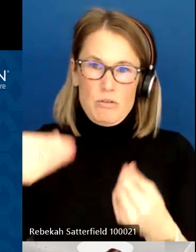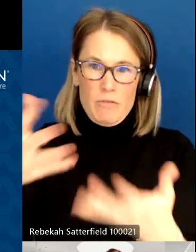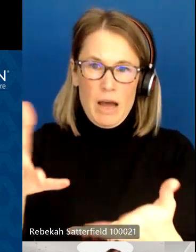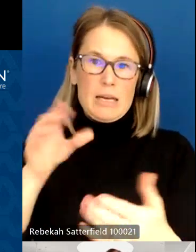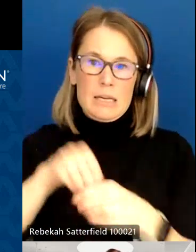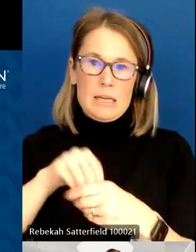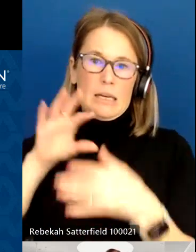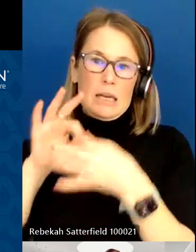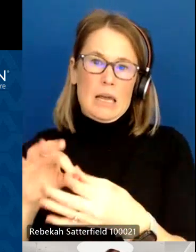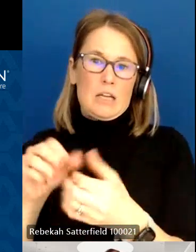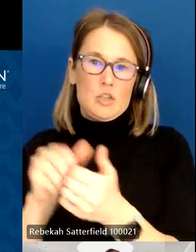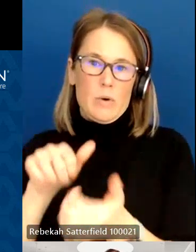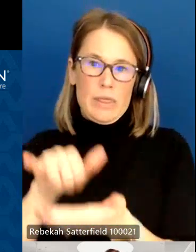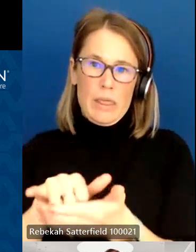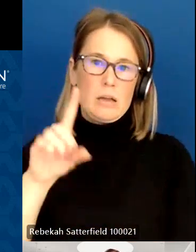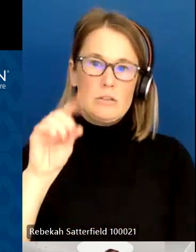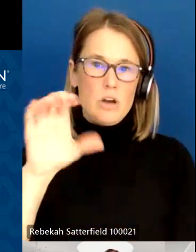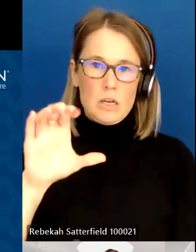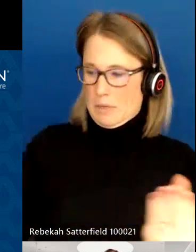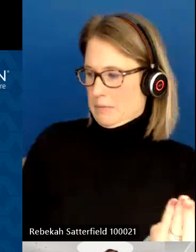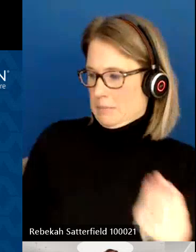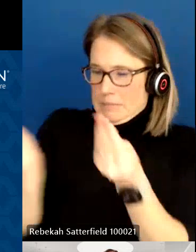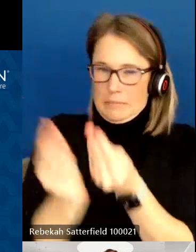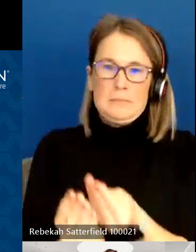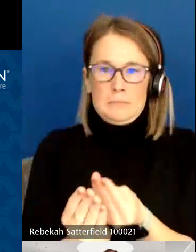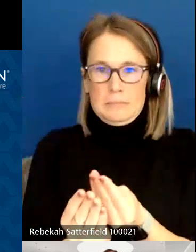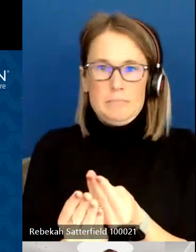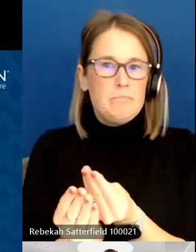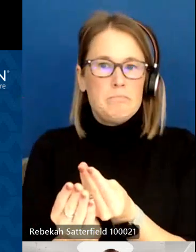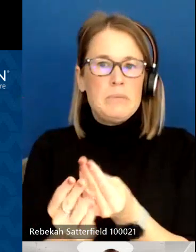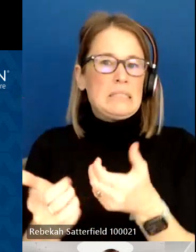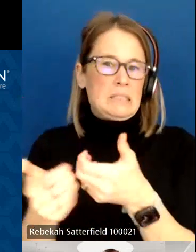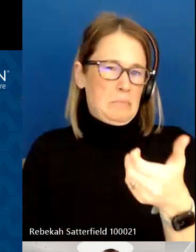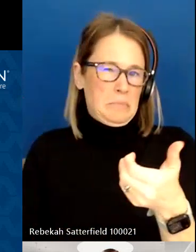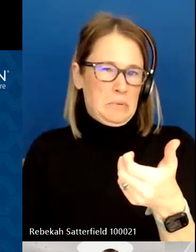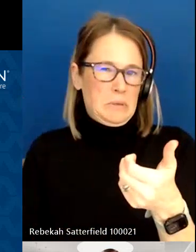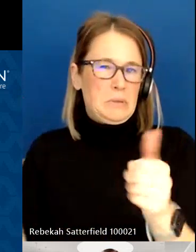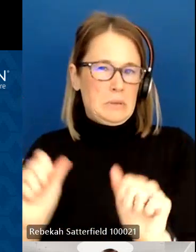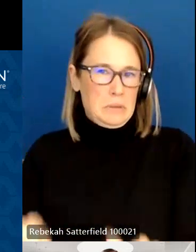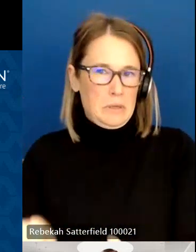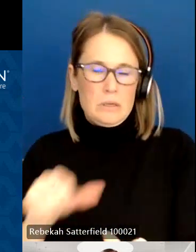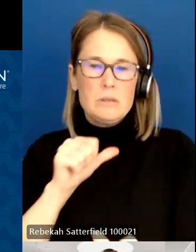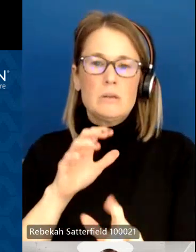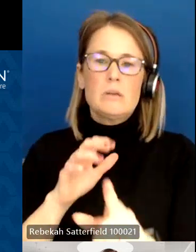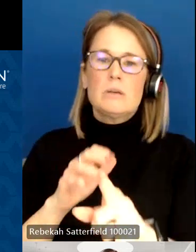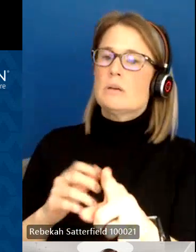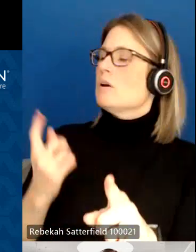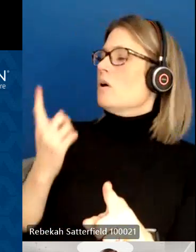document not uh necessarily on it and that brings me to one other really sticky thing